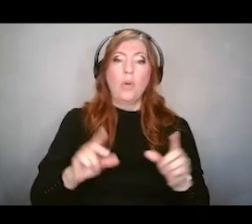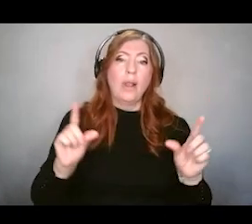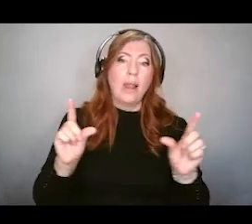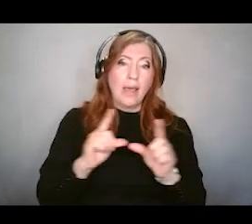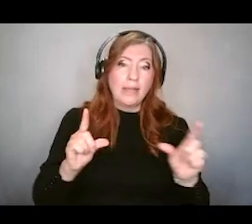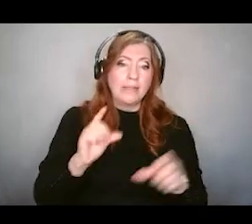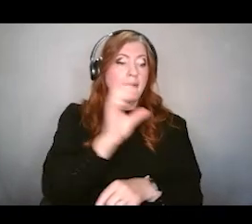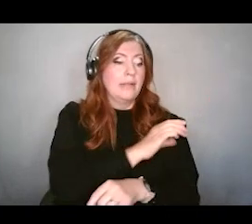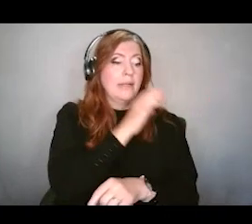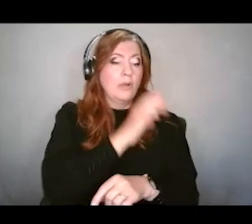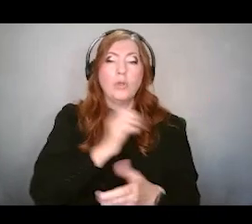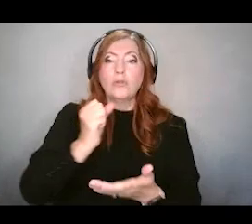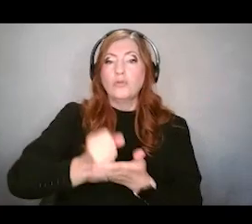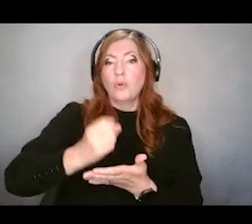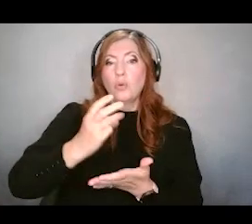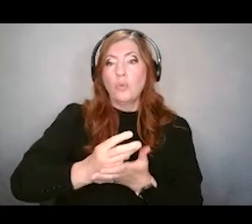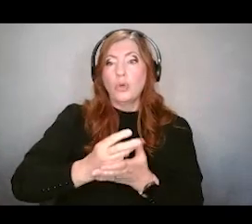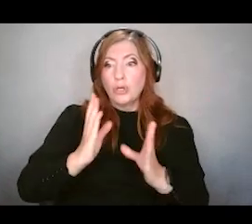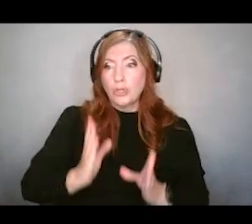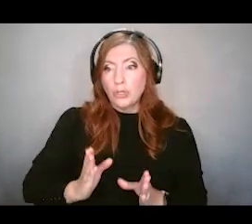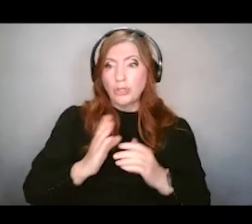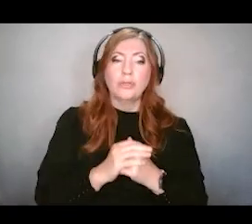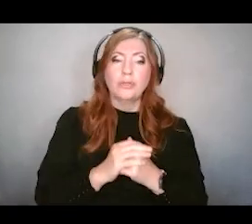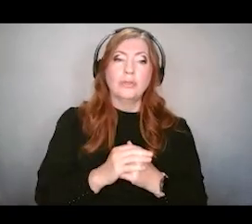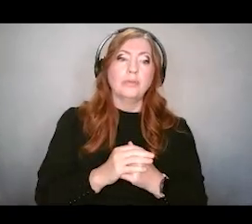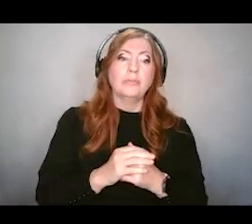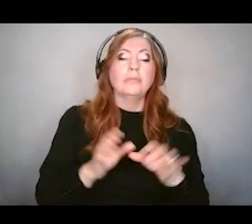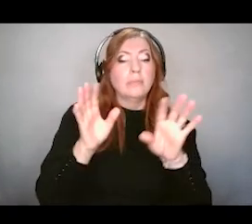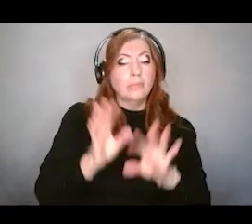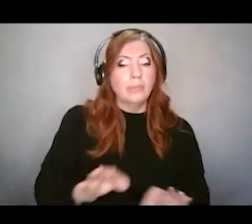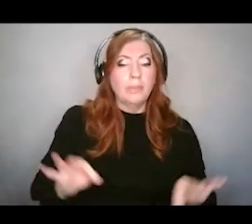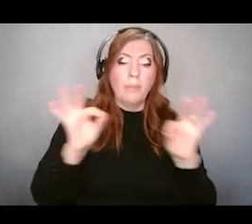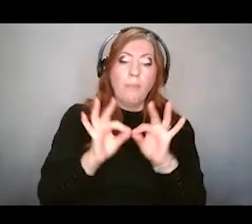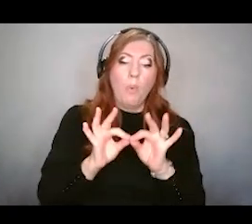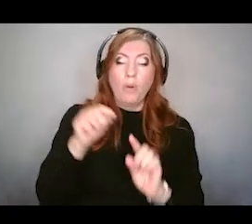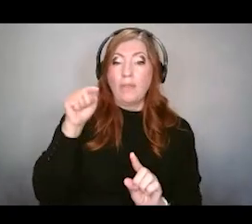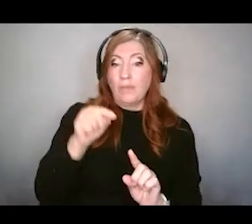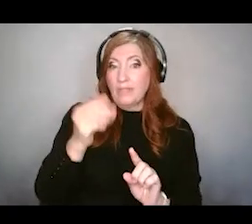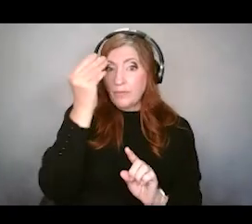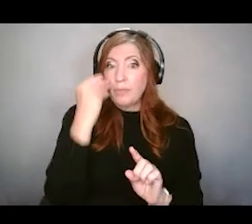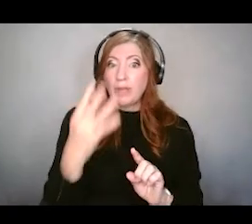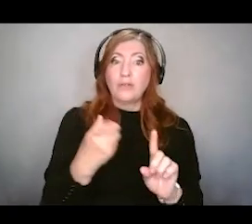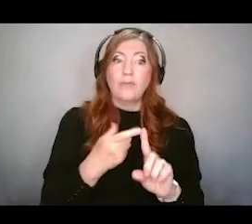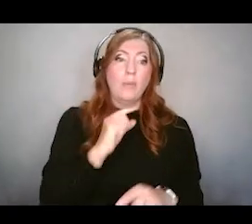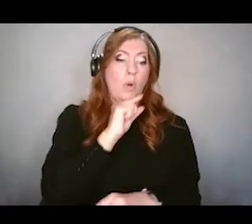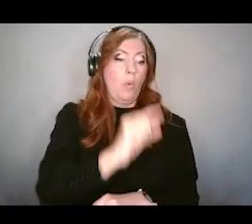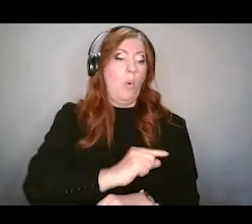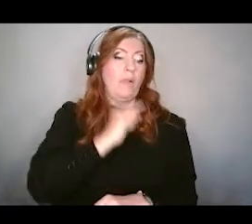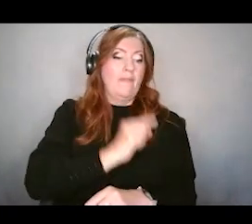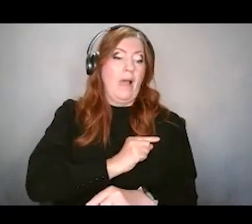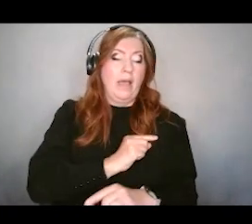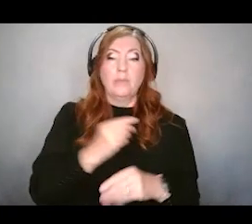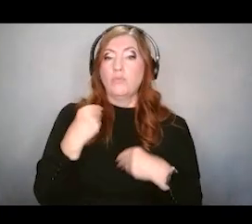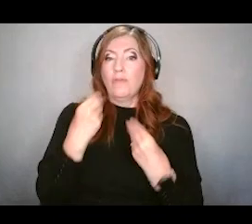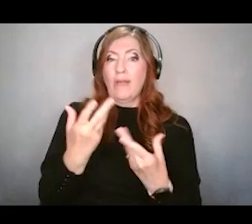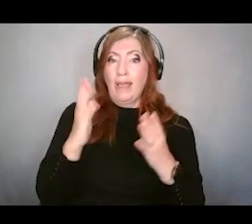clinical social workers. It’s important that the information comes from a qualified provider and is